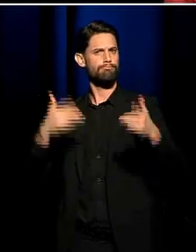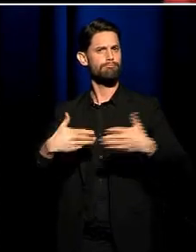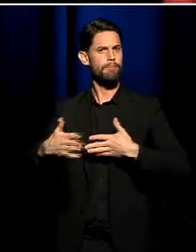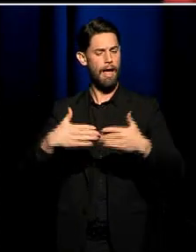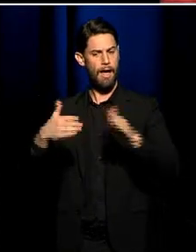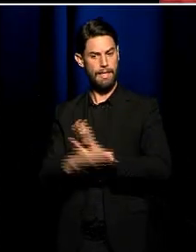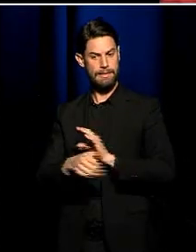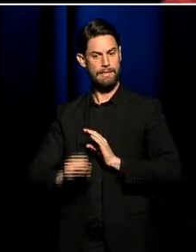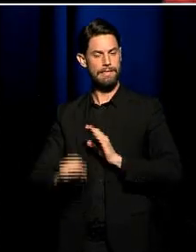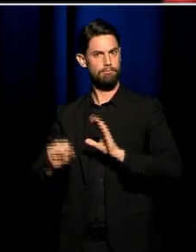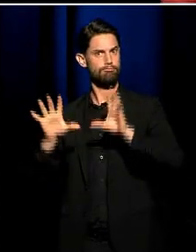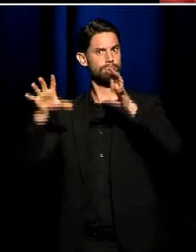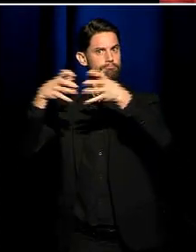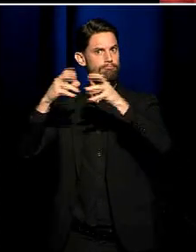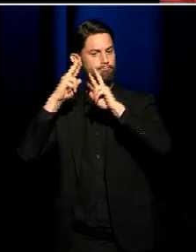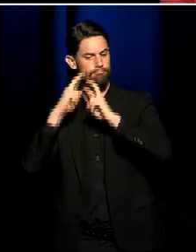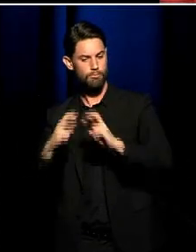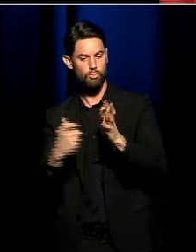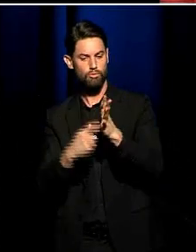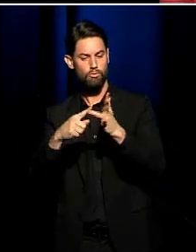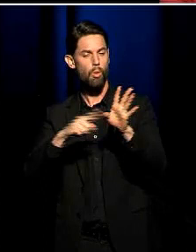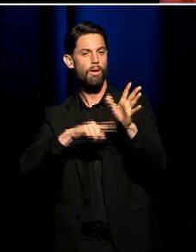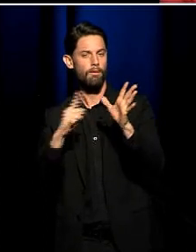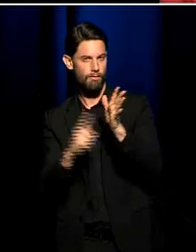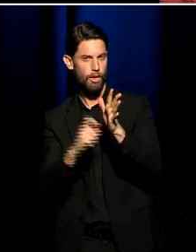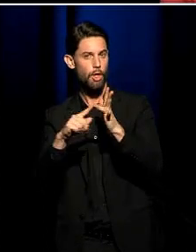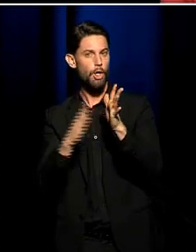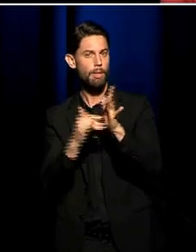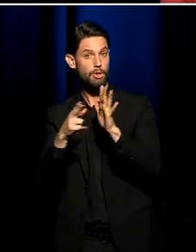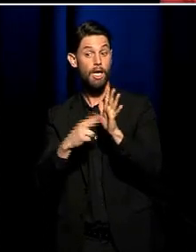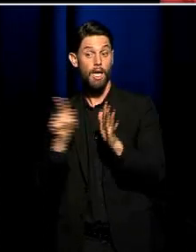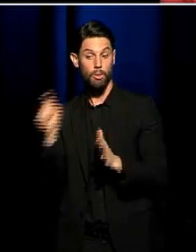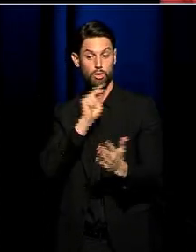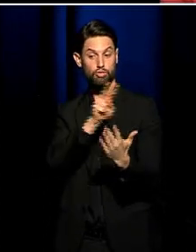read the most significant parts of the Letters Patent issued under seal by the